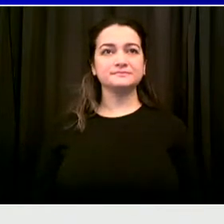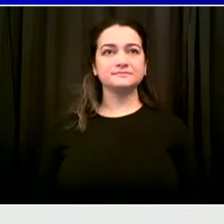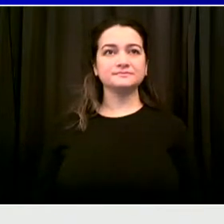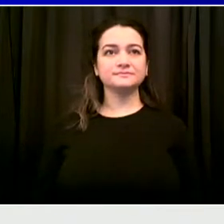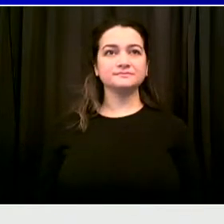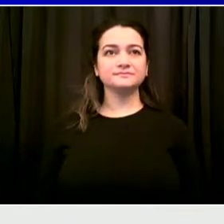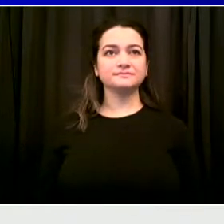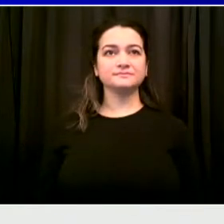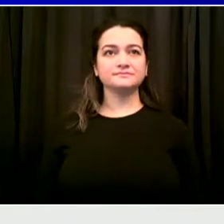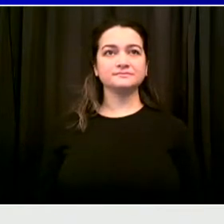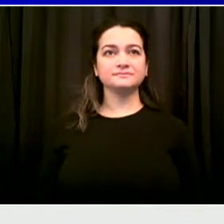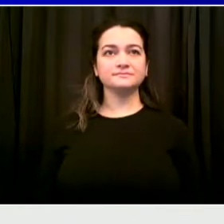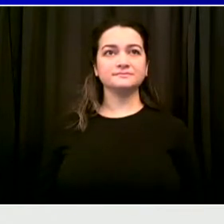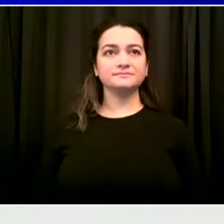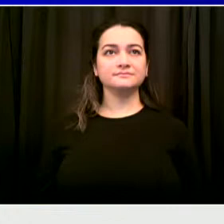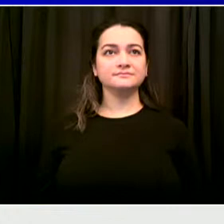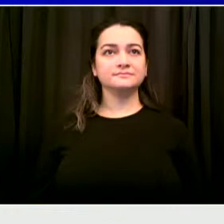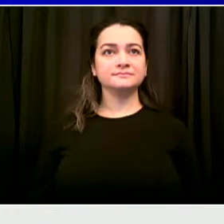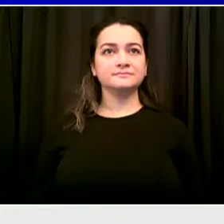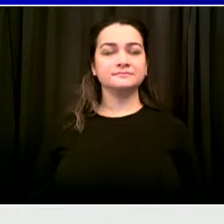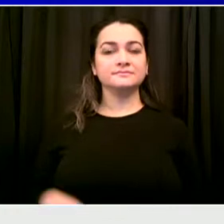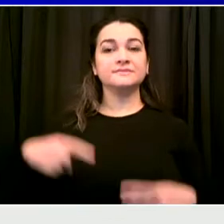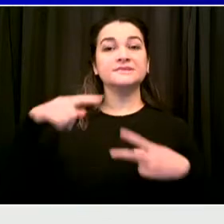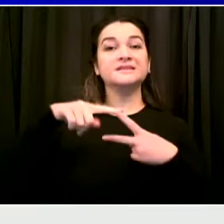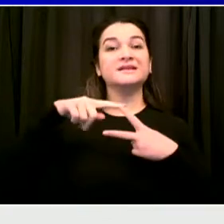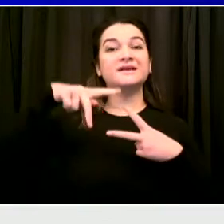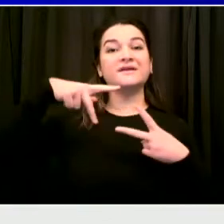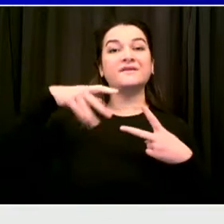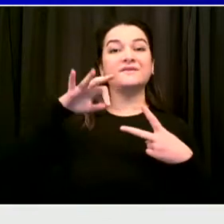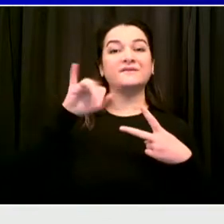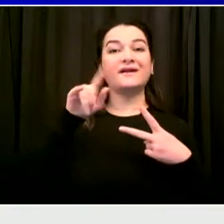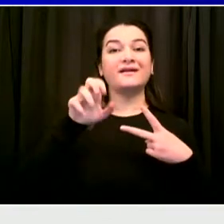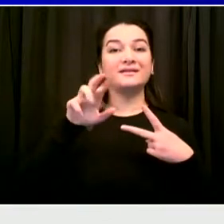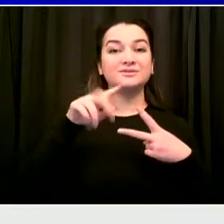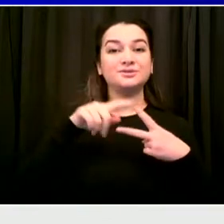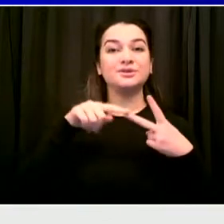YOU NOW TO PRODUCE THE EXISTING